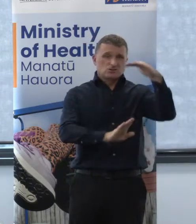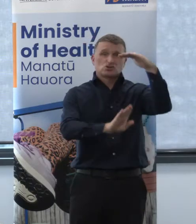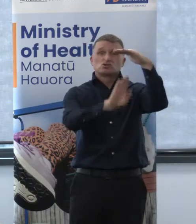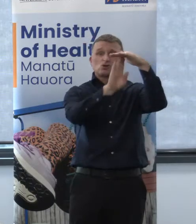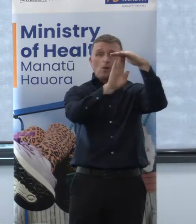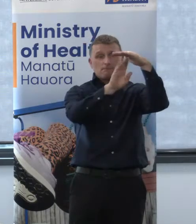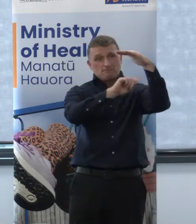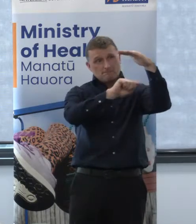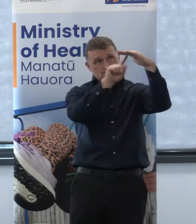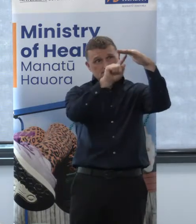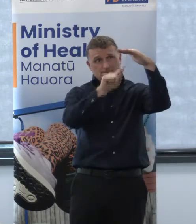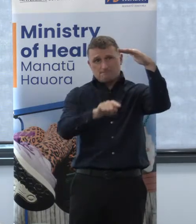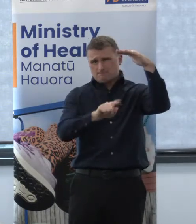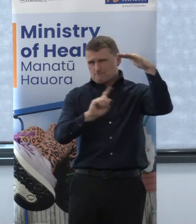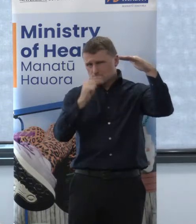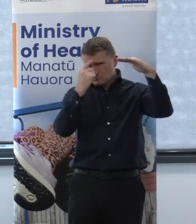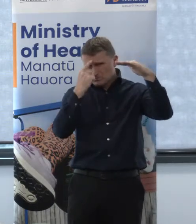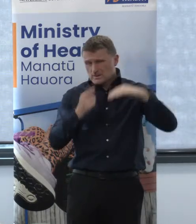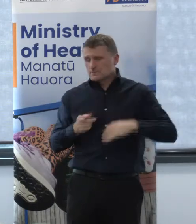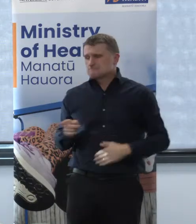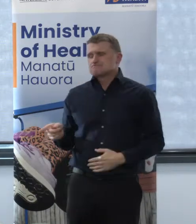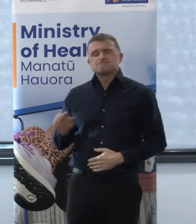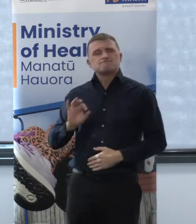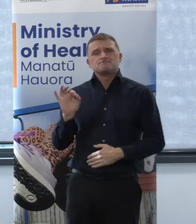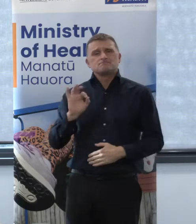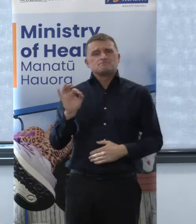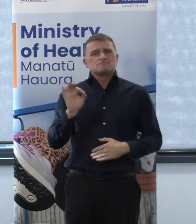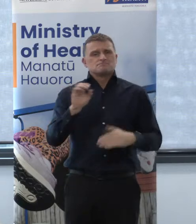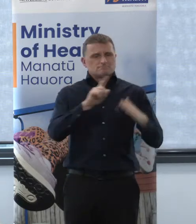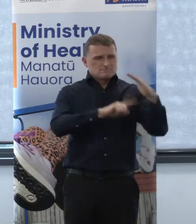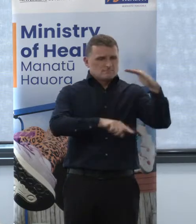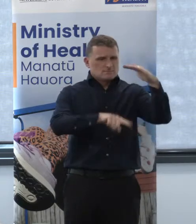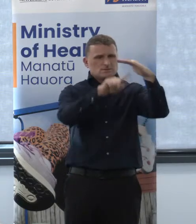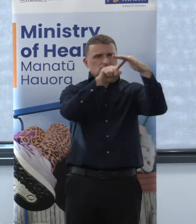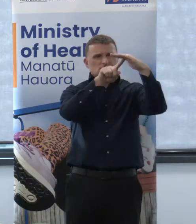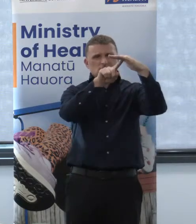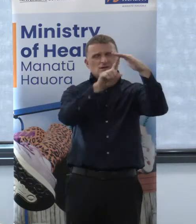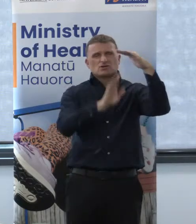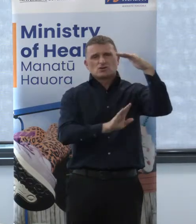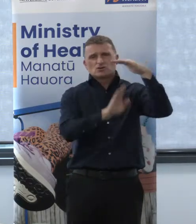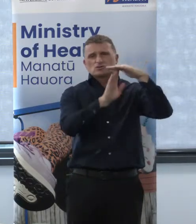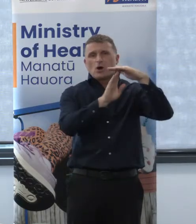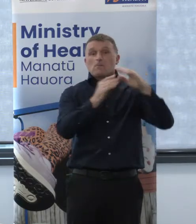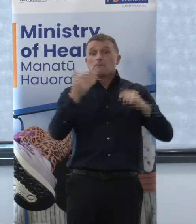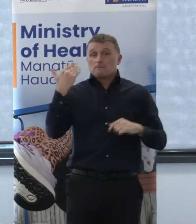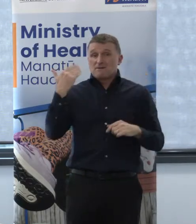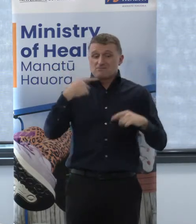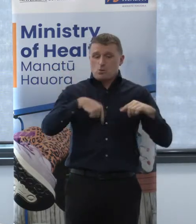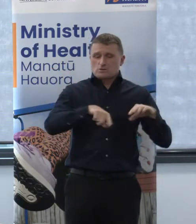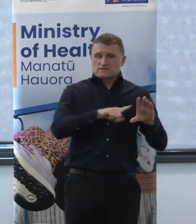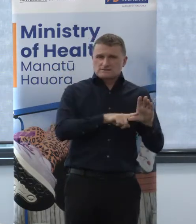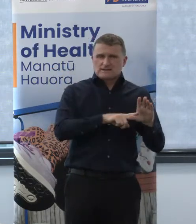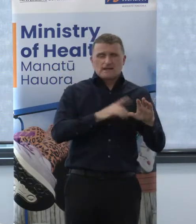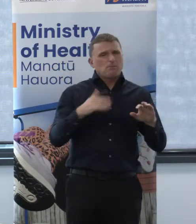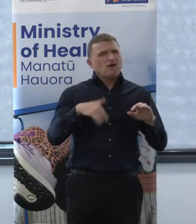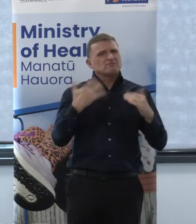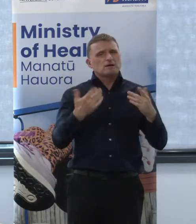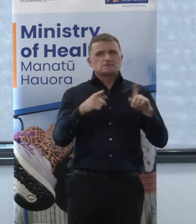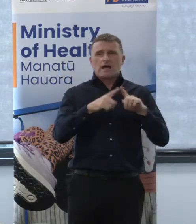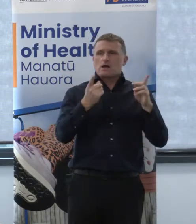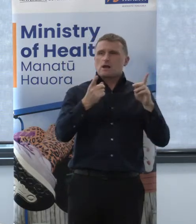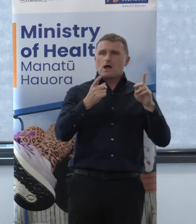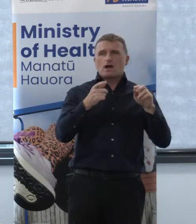pandemic with some of the